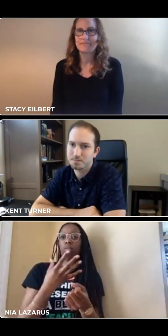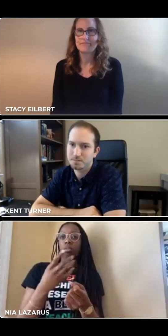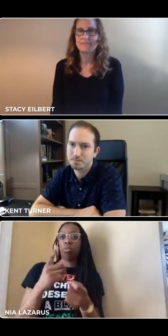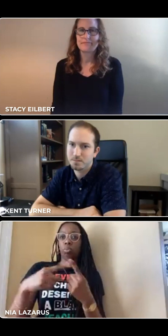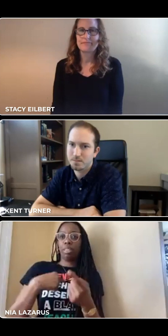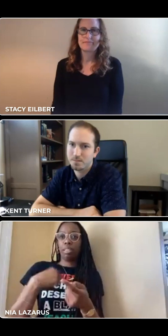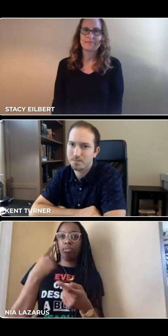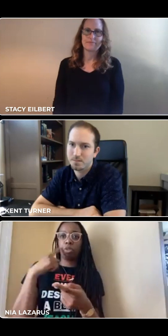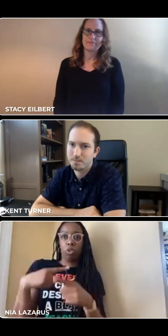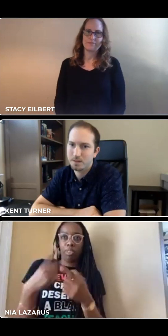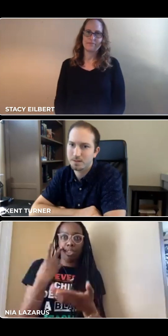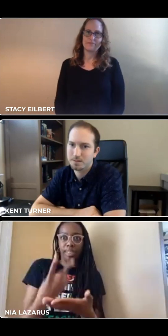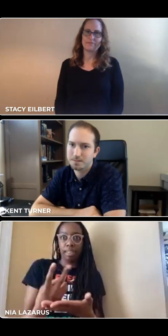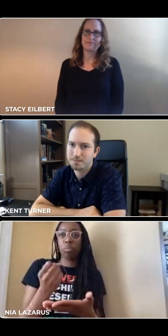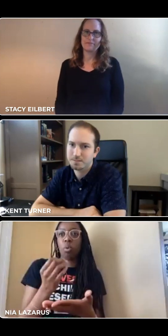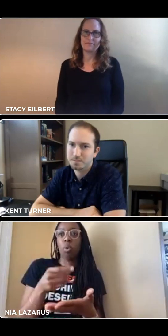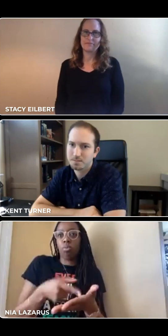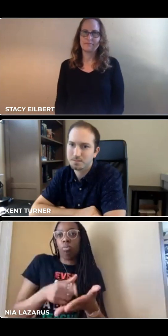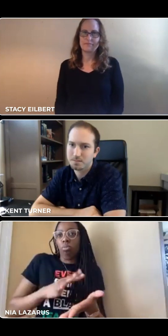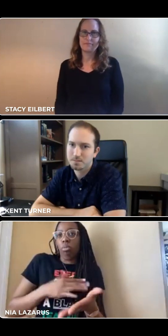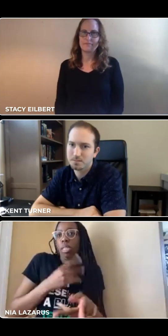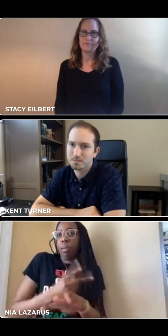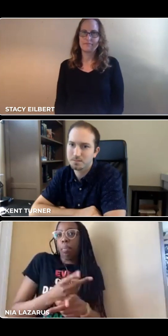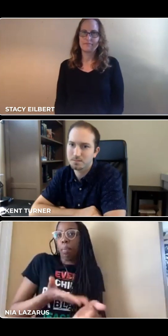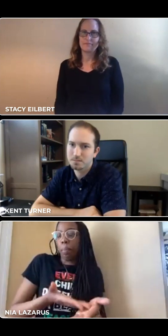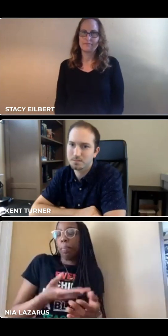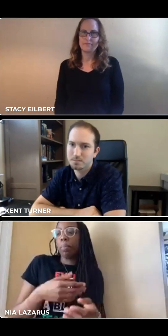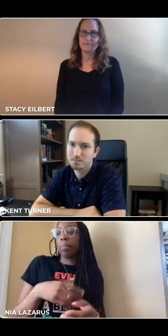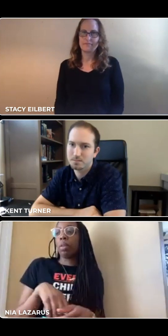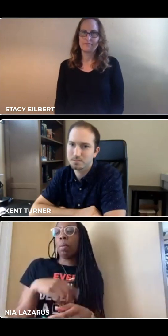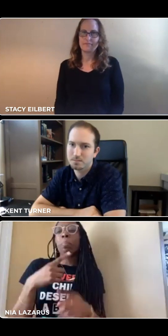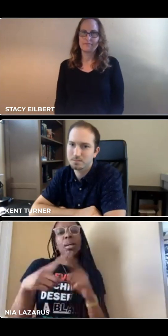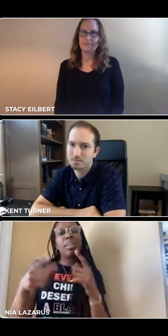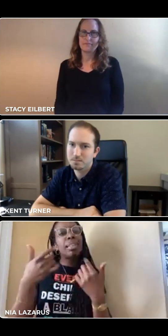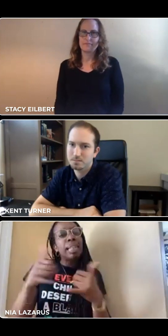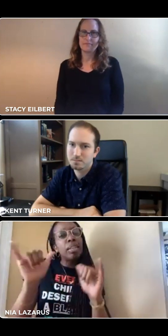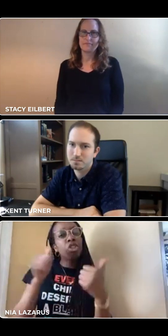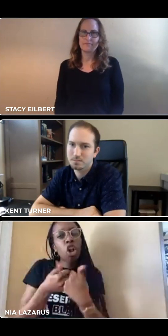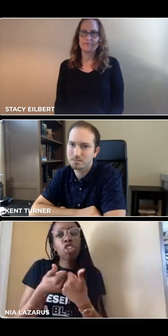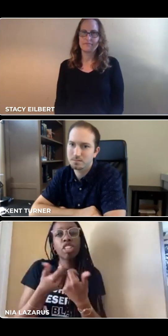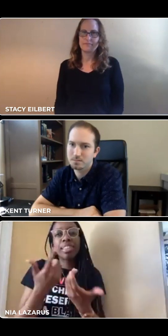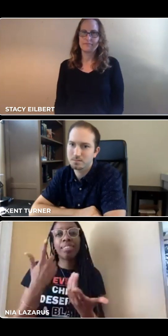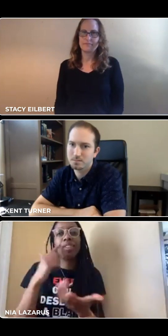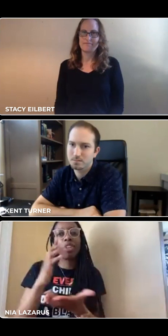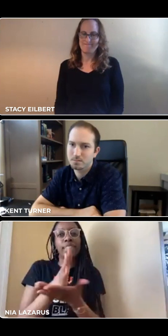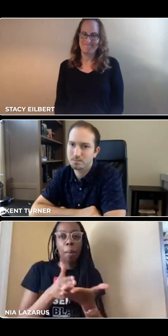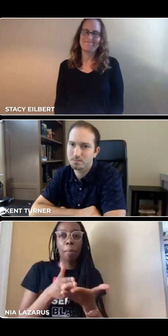online. And when I need it, it can be sent to me, and I can see it, and then I have it archived and saved.